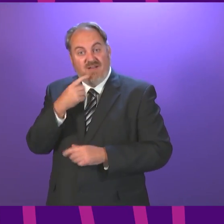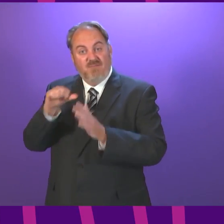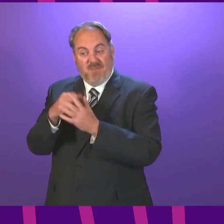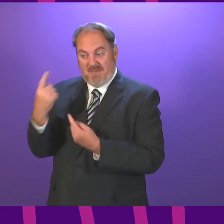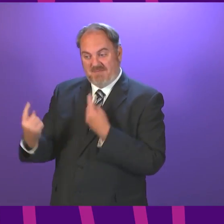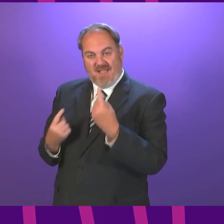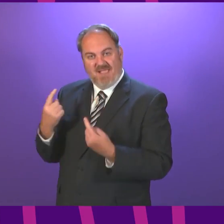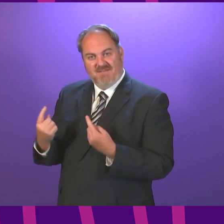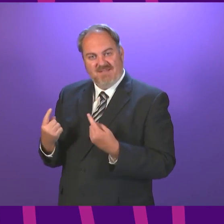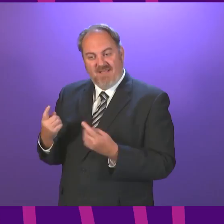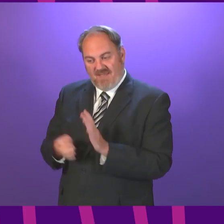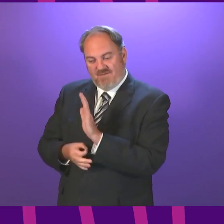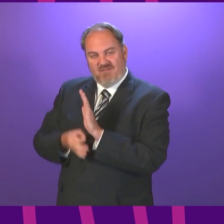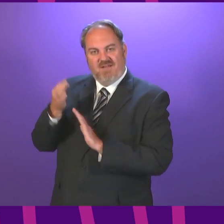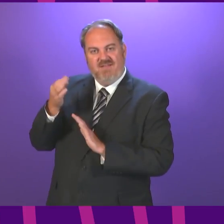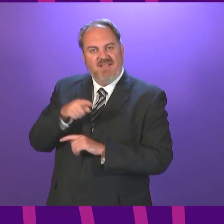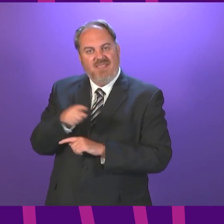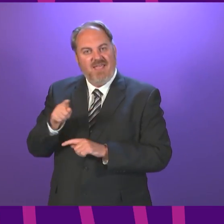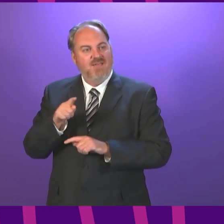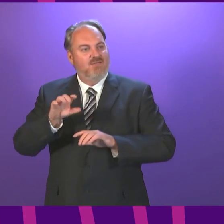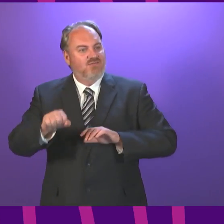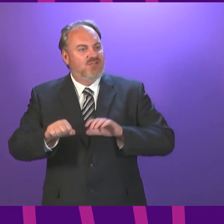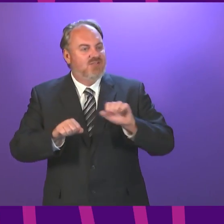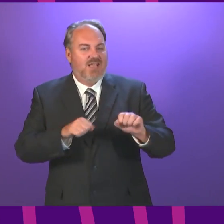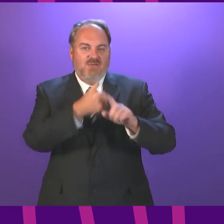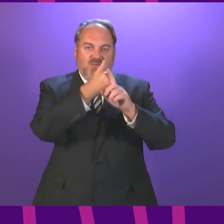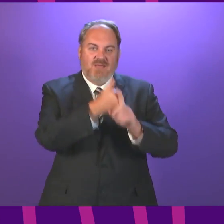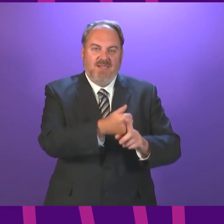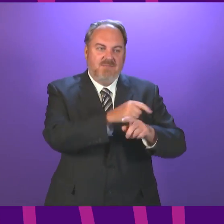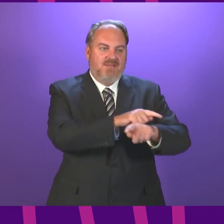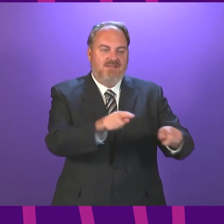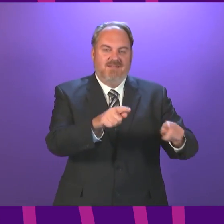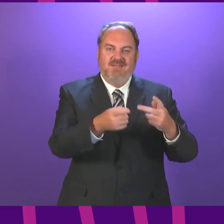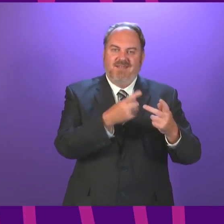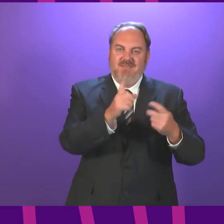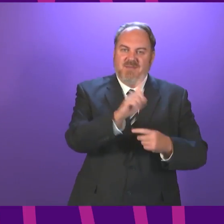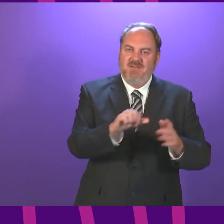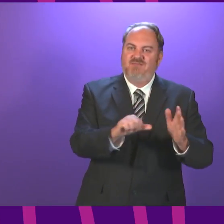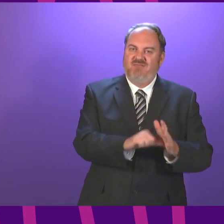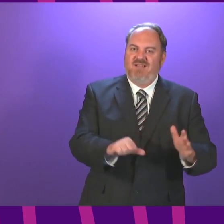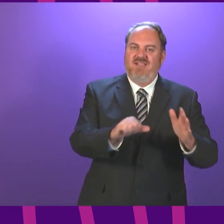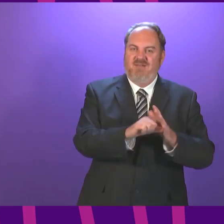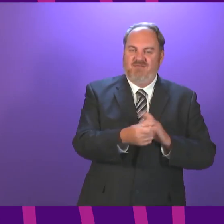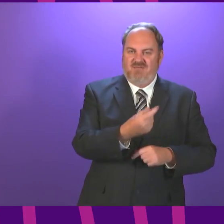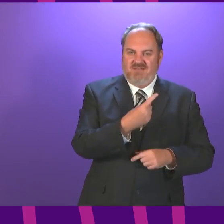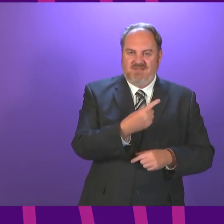Scottish Ambulance Service, which has been pivotal in developing non-fatal overdose care